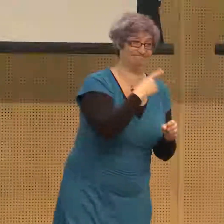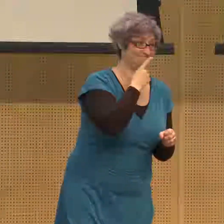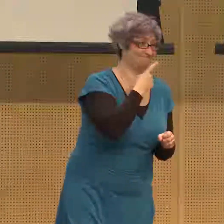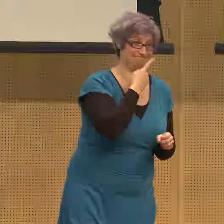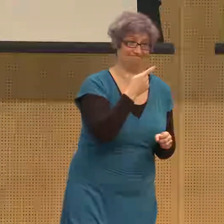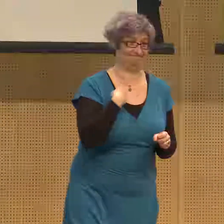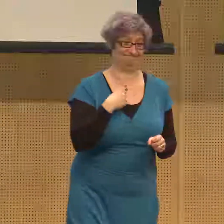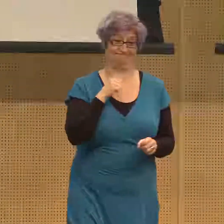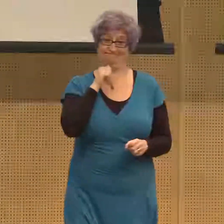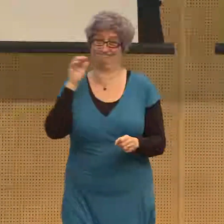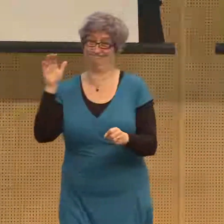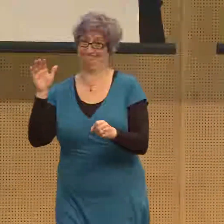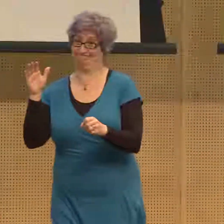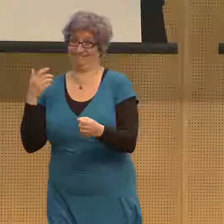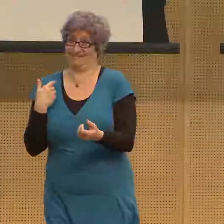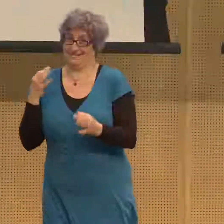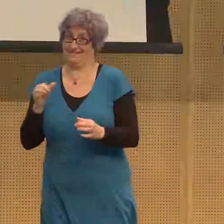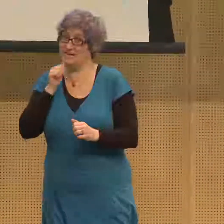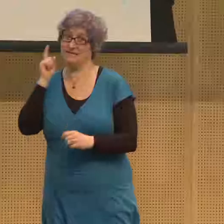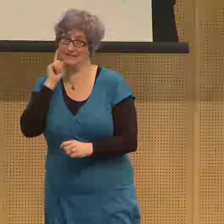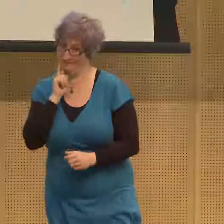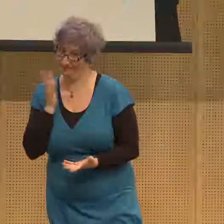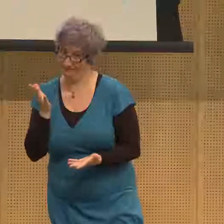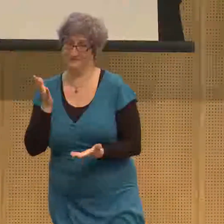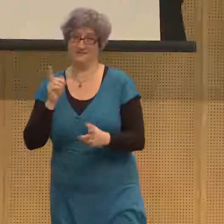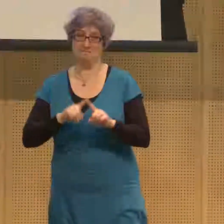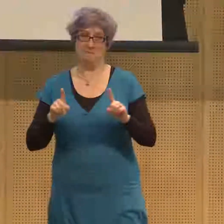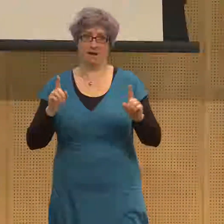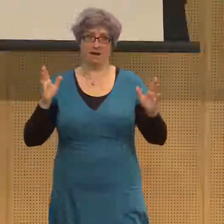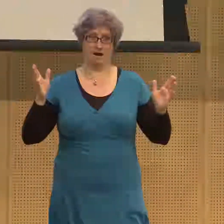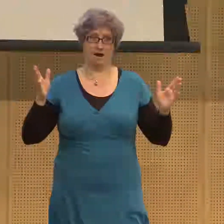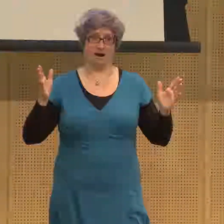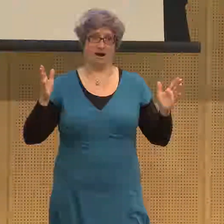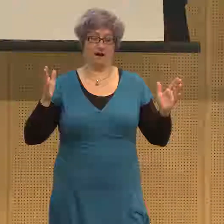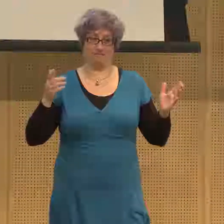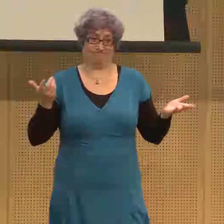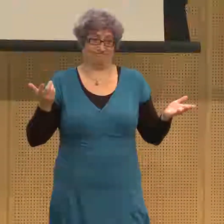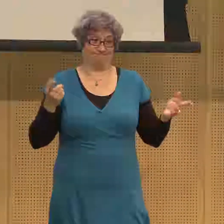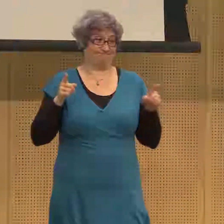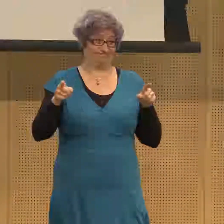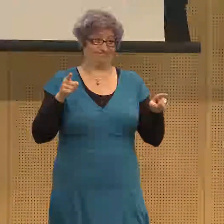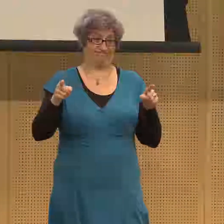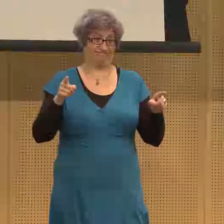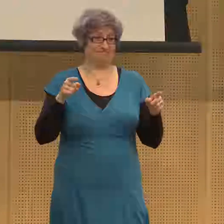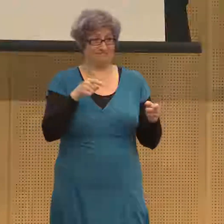"I'm not completely hearing, and I'm not... "I'm definitely not deaf, either."